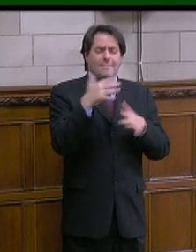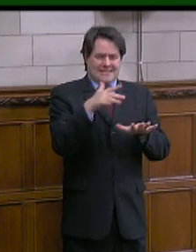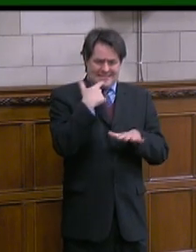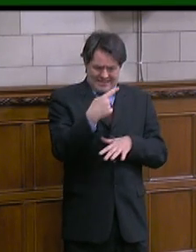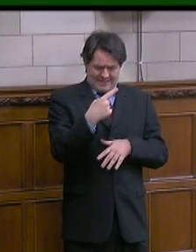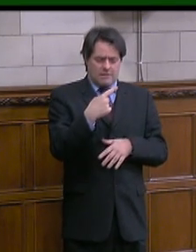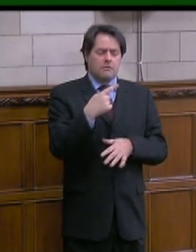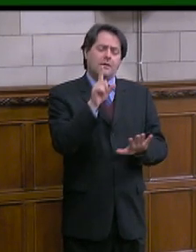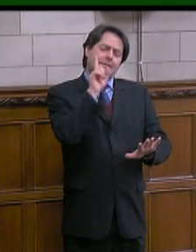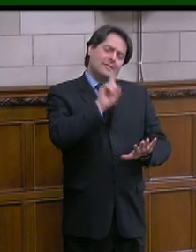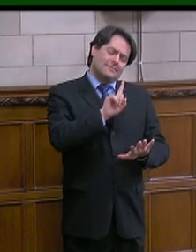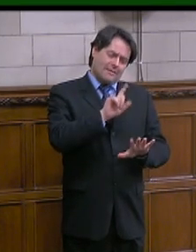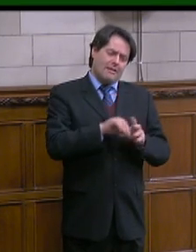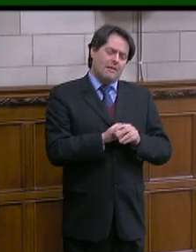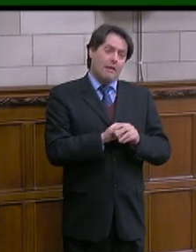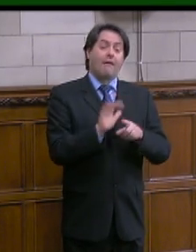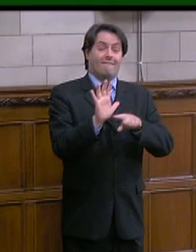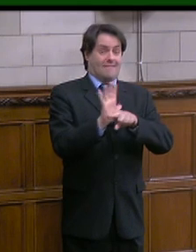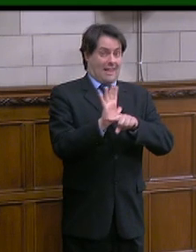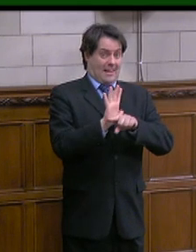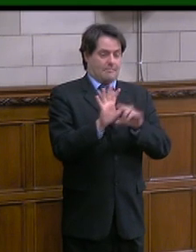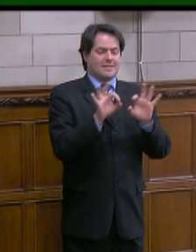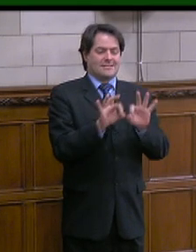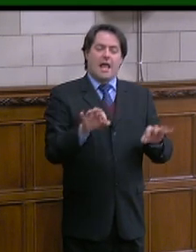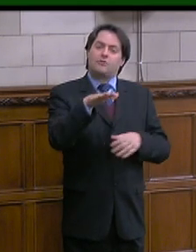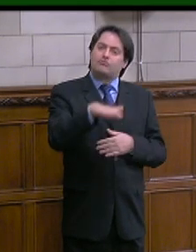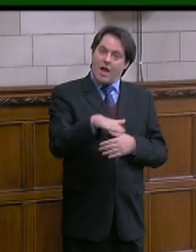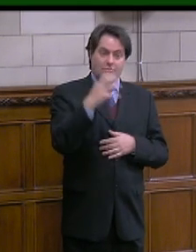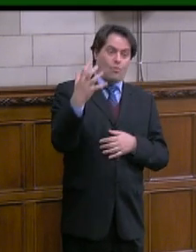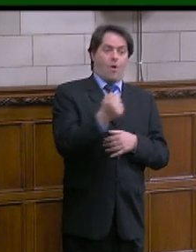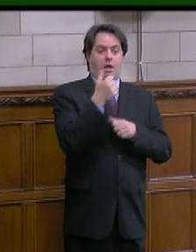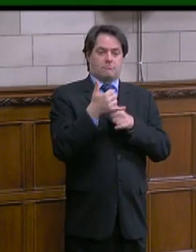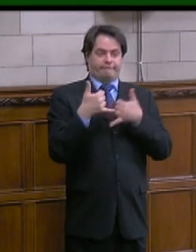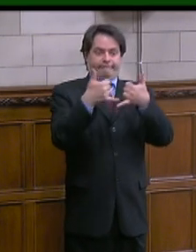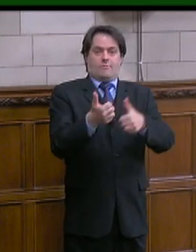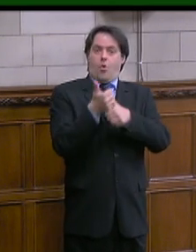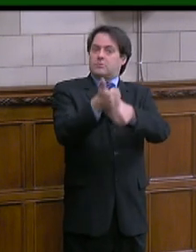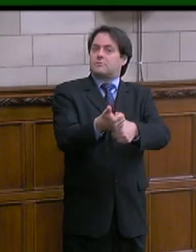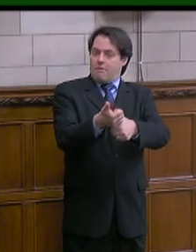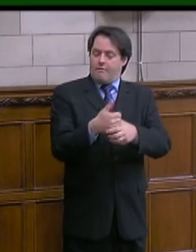As I was saying, yesterday “The Silent Child” won an Oscar.